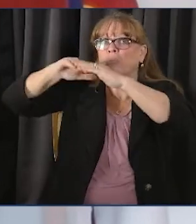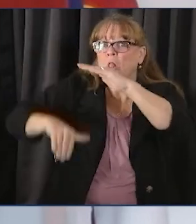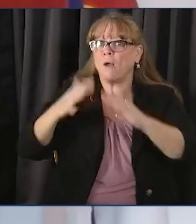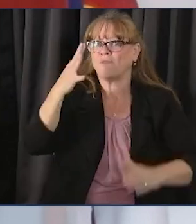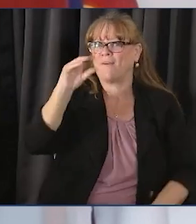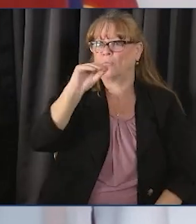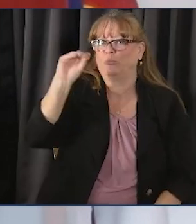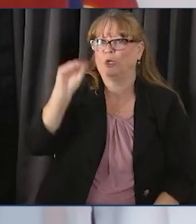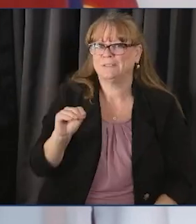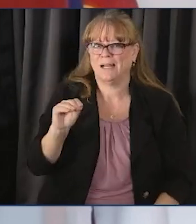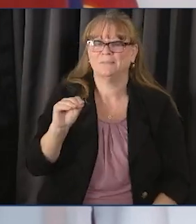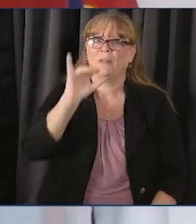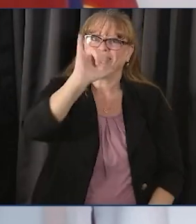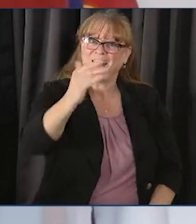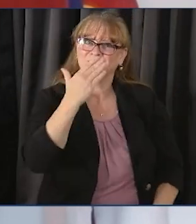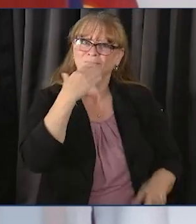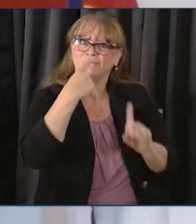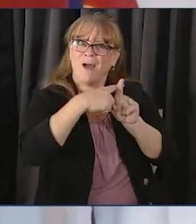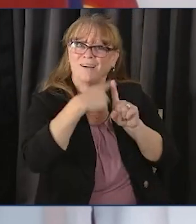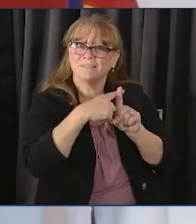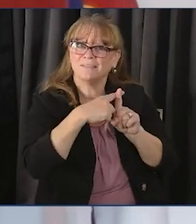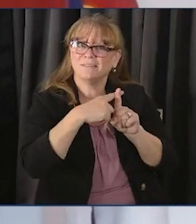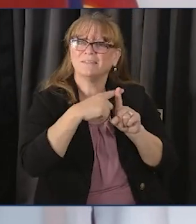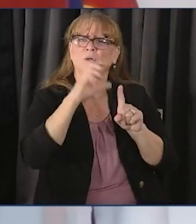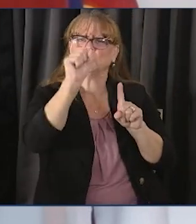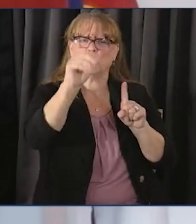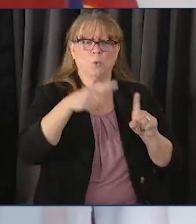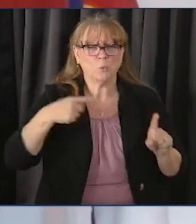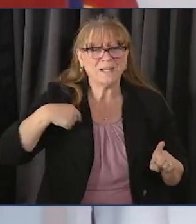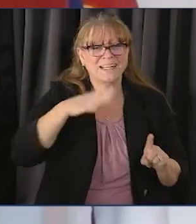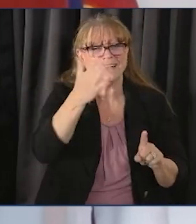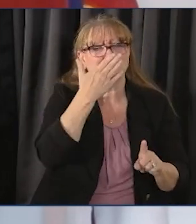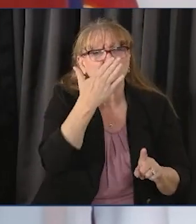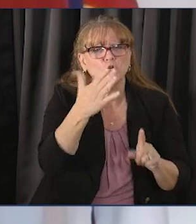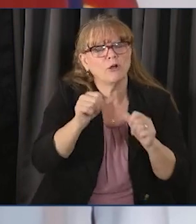we rapidly seek to get every Coloradan who wants it vaccinated.